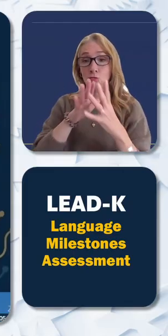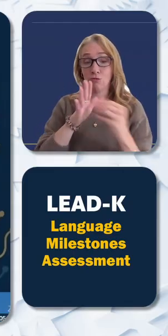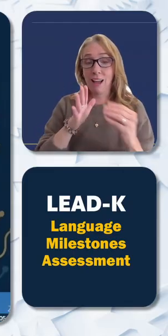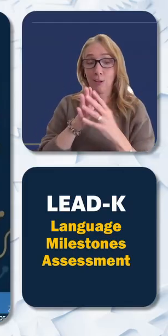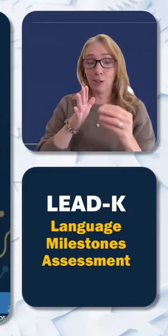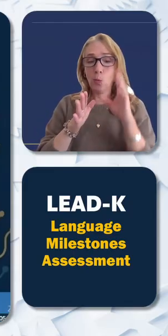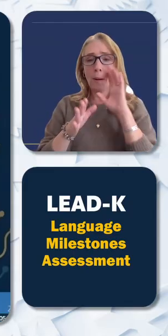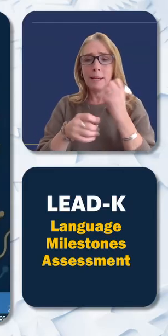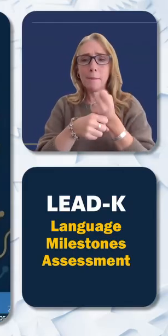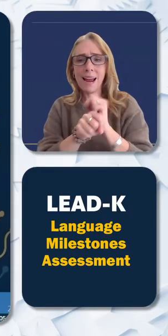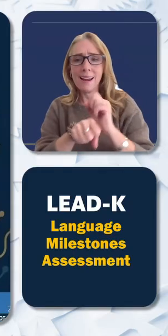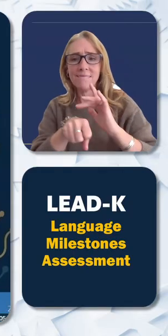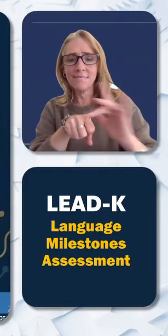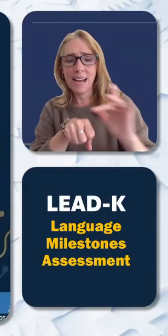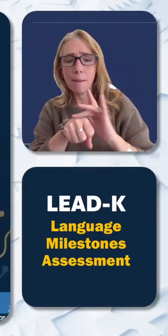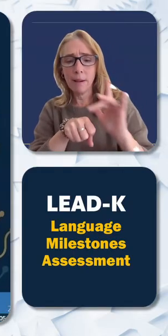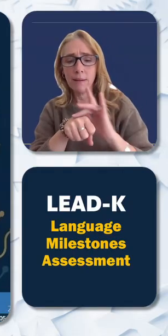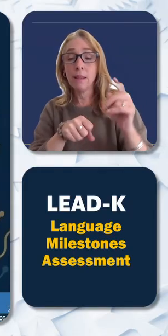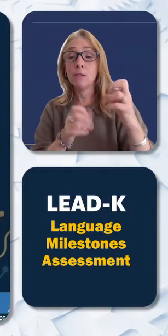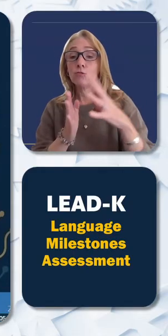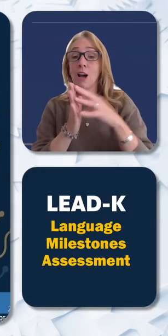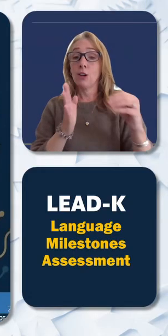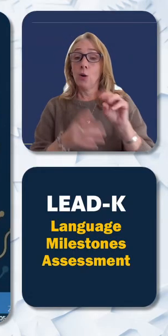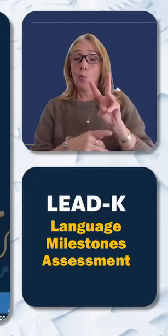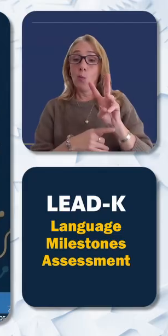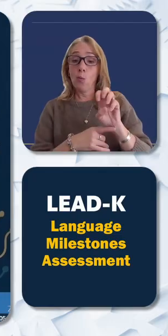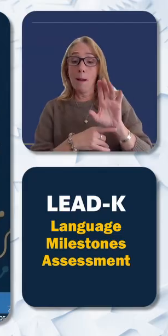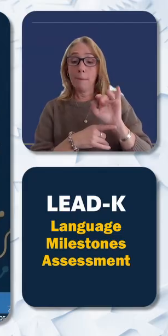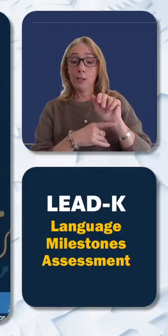The slide deck and the recording of the webinar will be made available